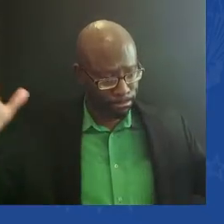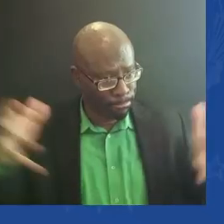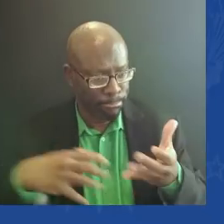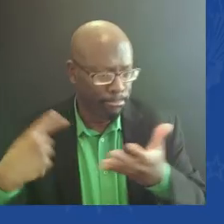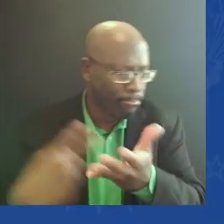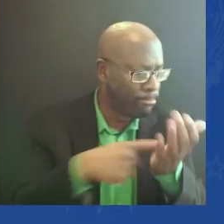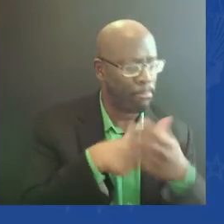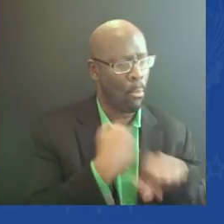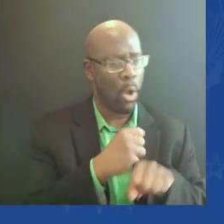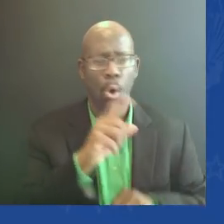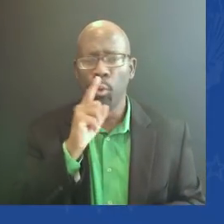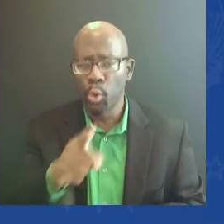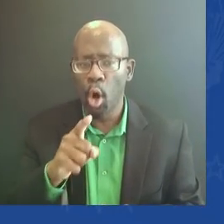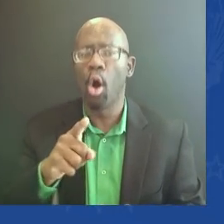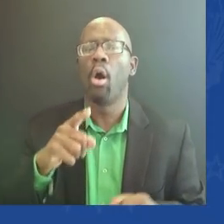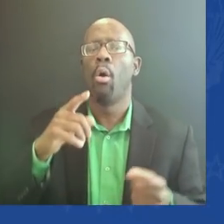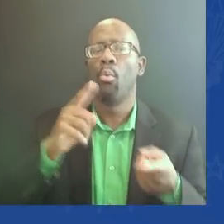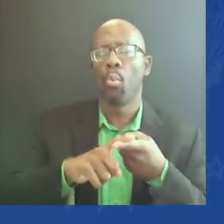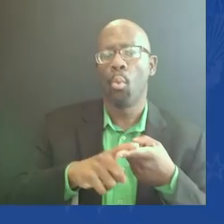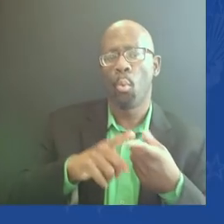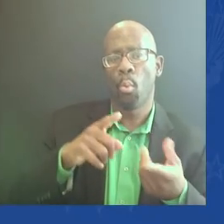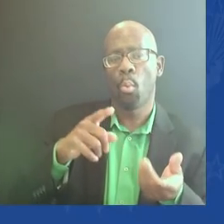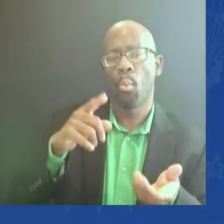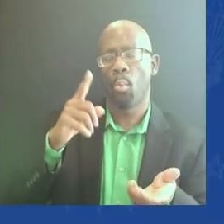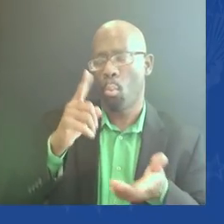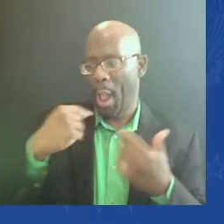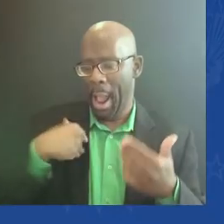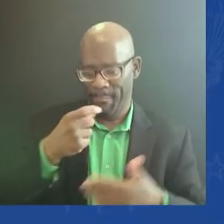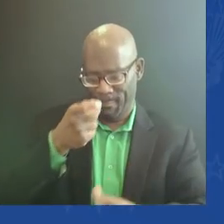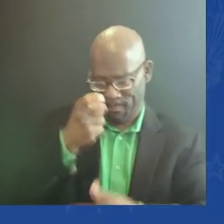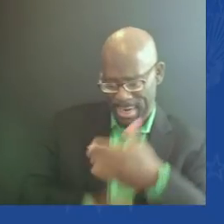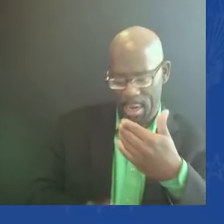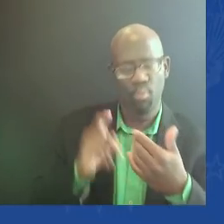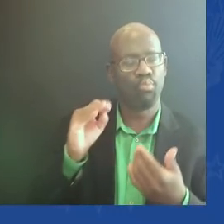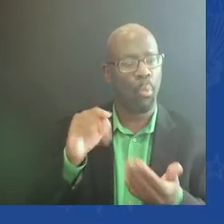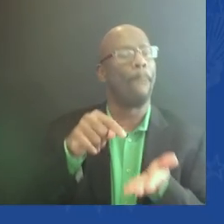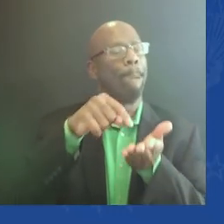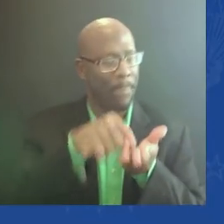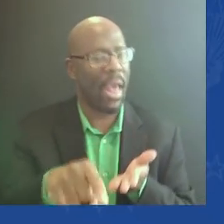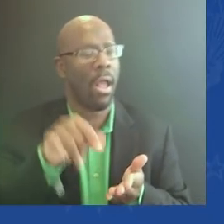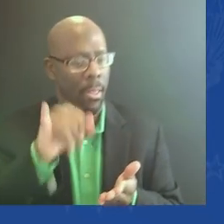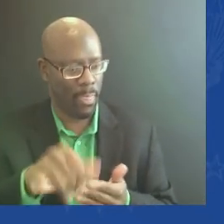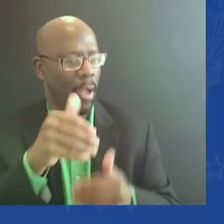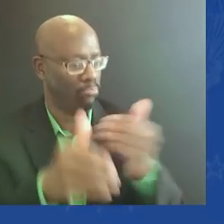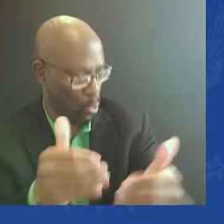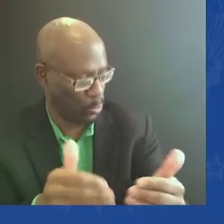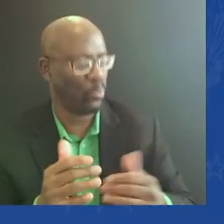With regard to the issue of how we're going to respond to actions taken by them against the interests of the United States --